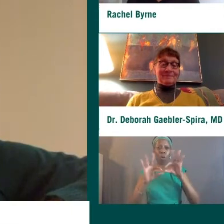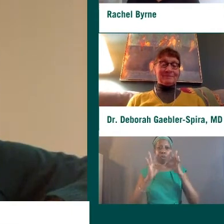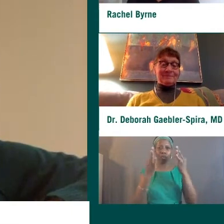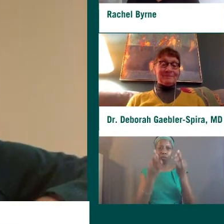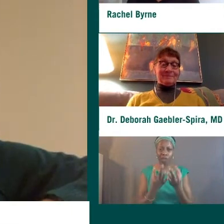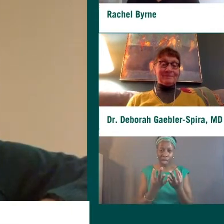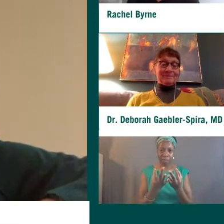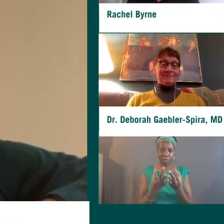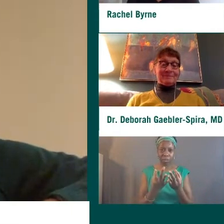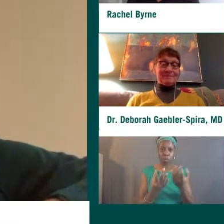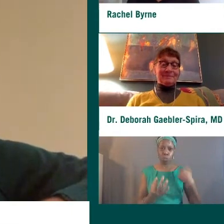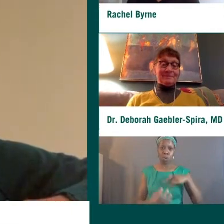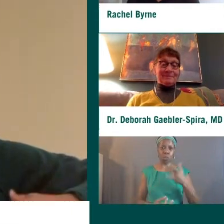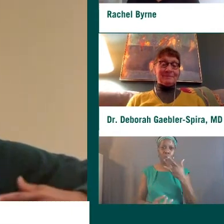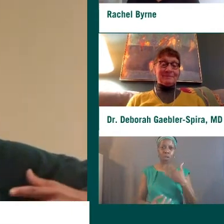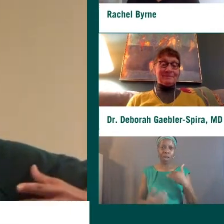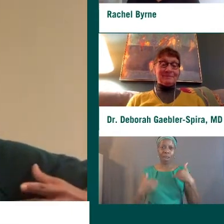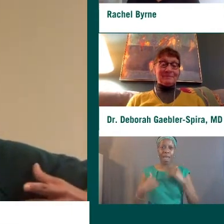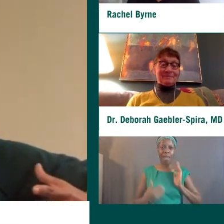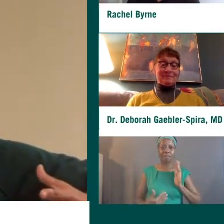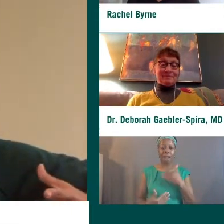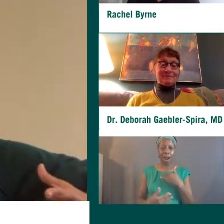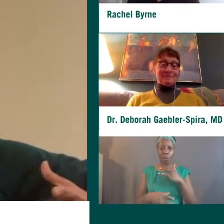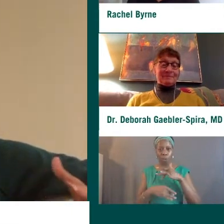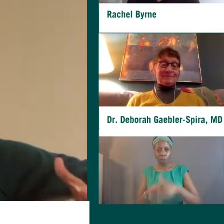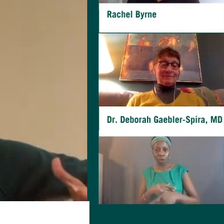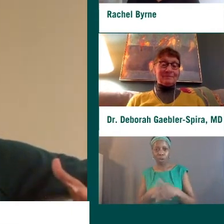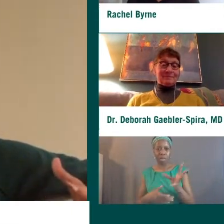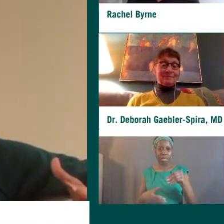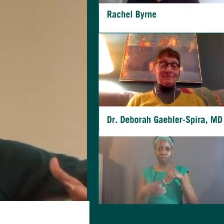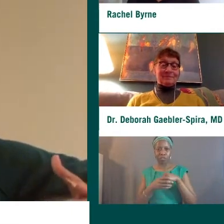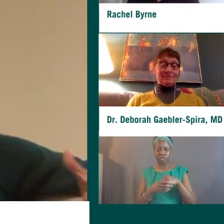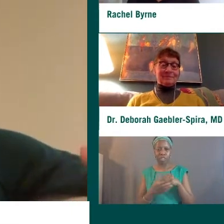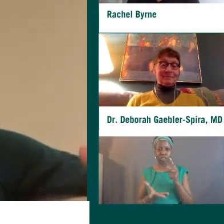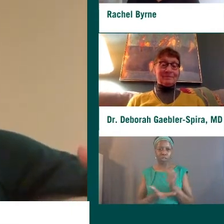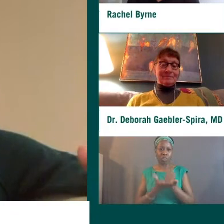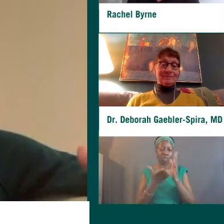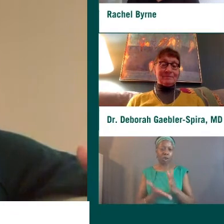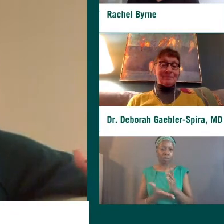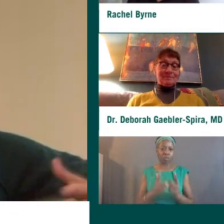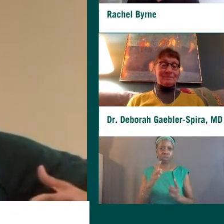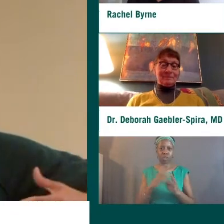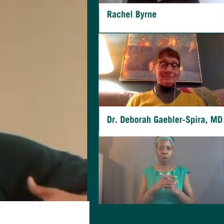therapists come. And we just had a whole discussion about what is cerebral palsy?